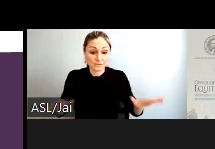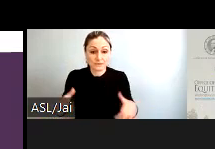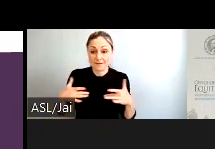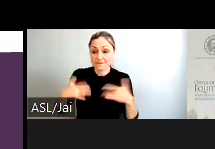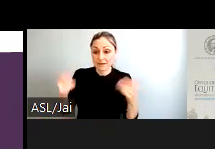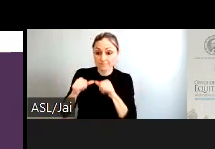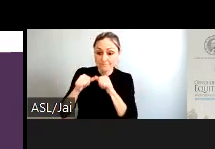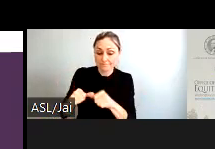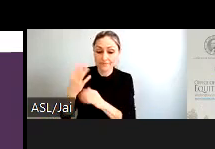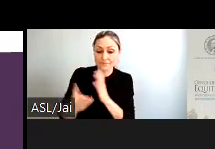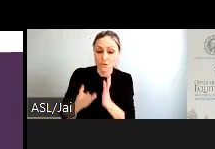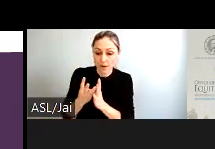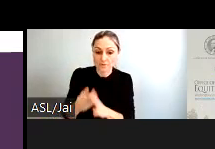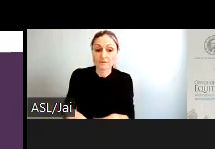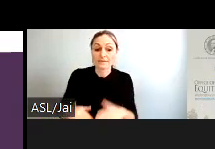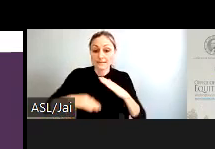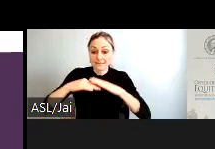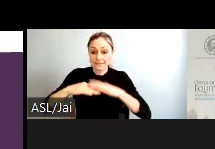The ceiling for childcare reimbursement would be